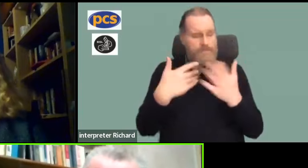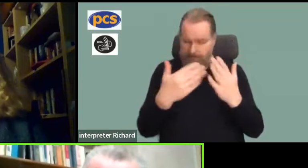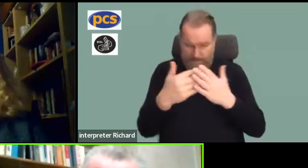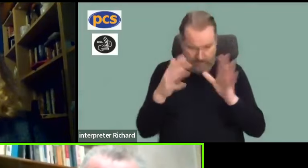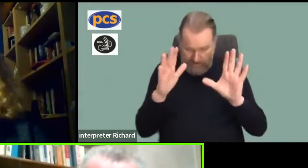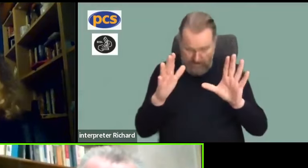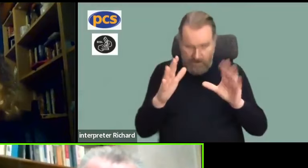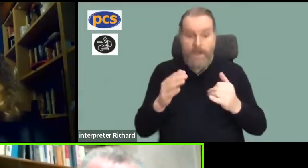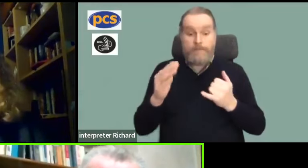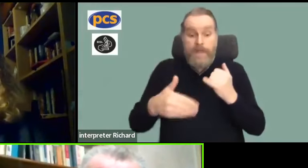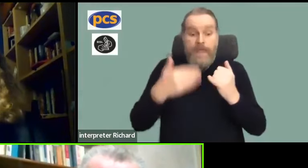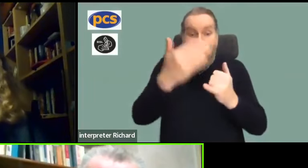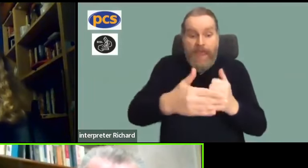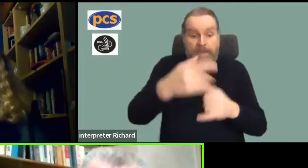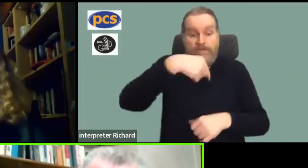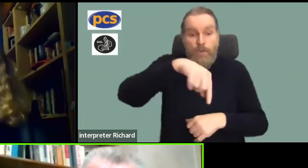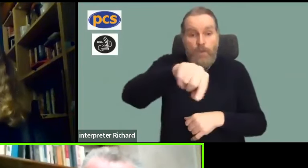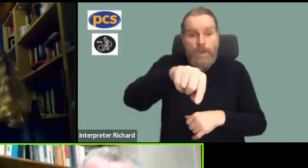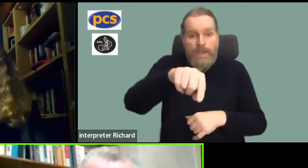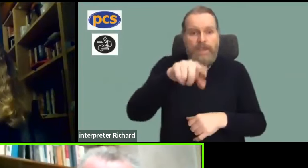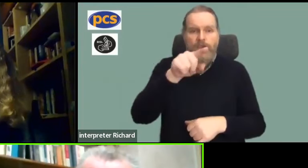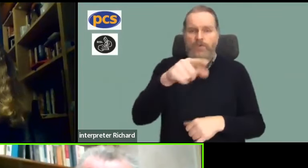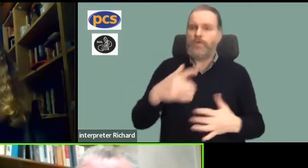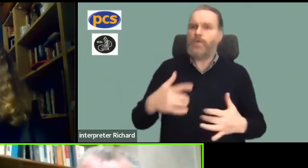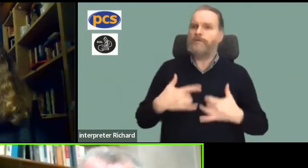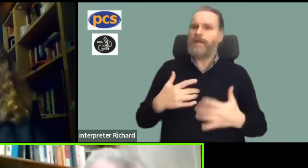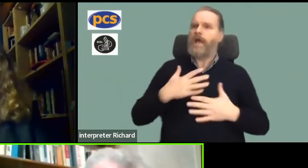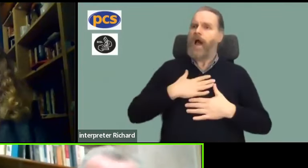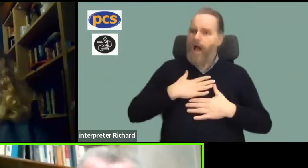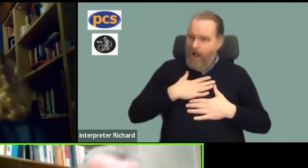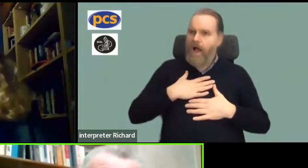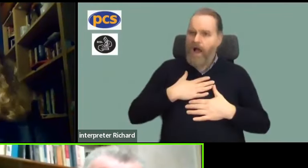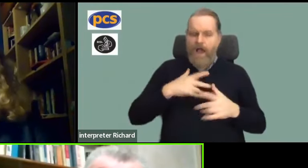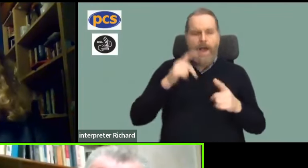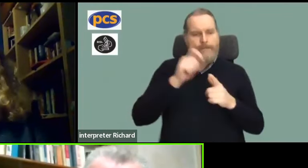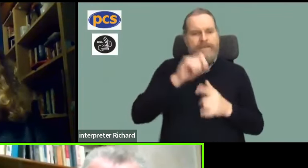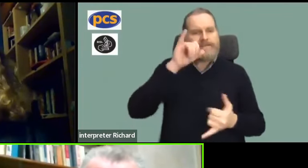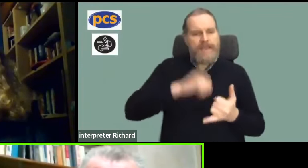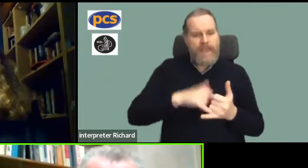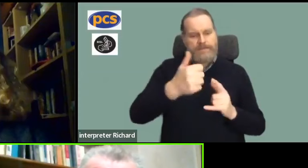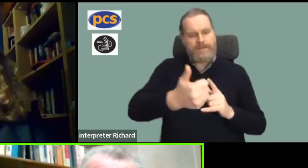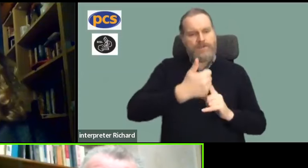strike is that you found that the solidarity being out together making a r making a stand is something that you are not just proud of, but you